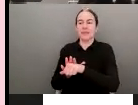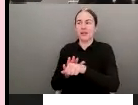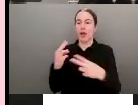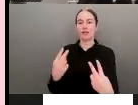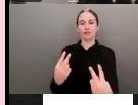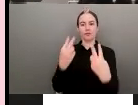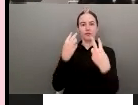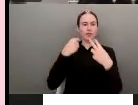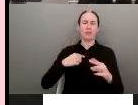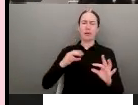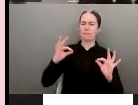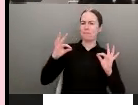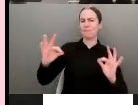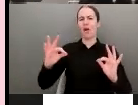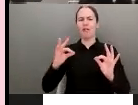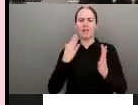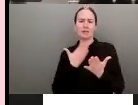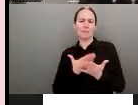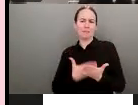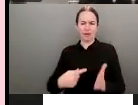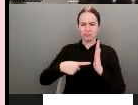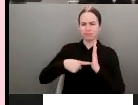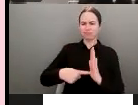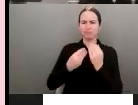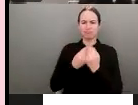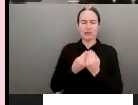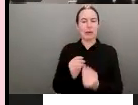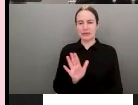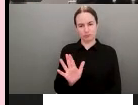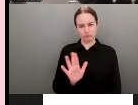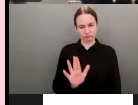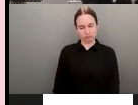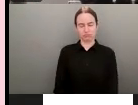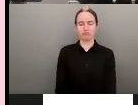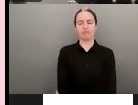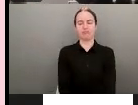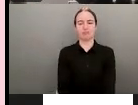how to use this tool or assistive